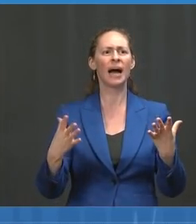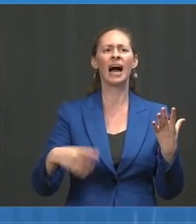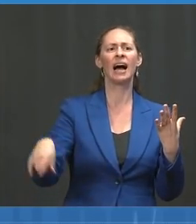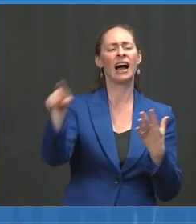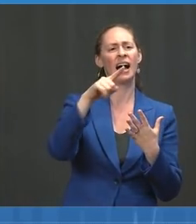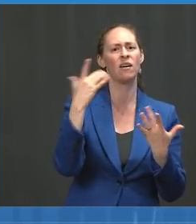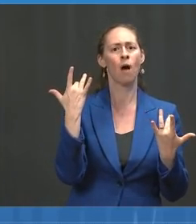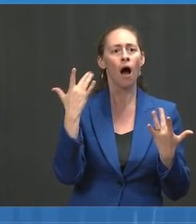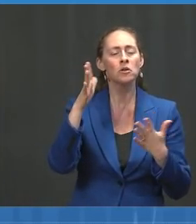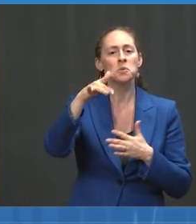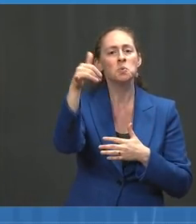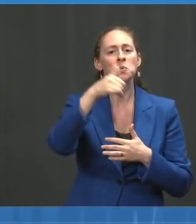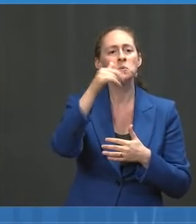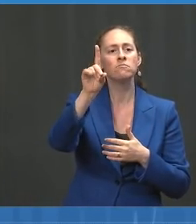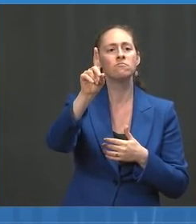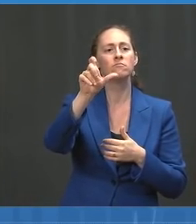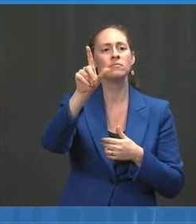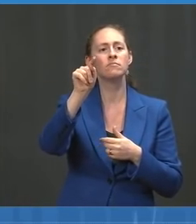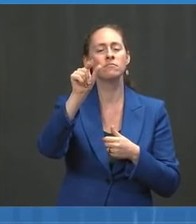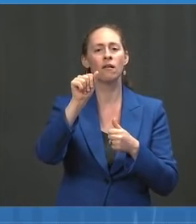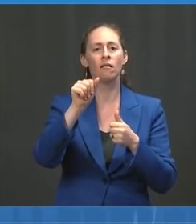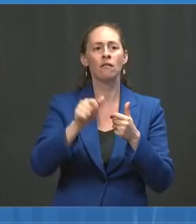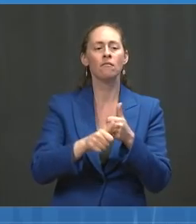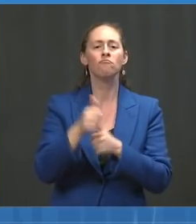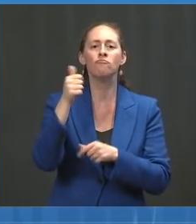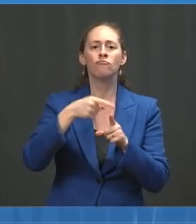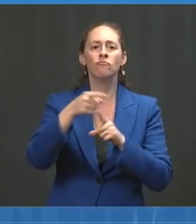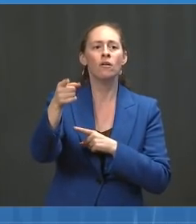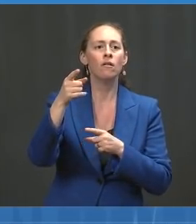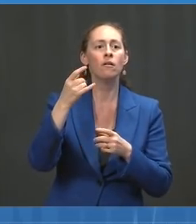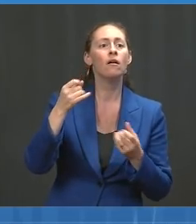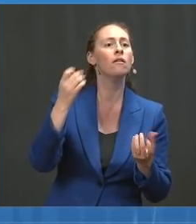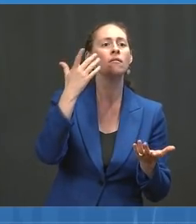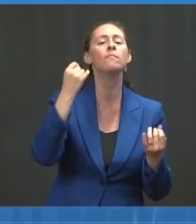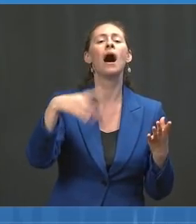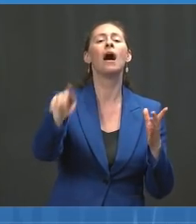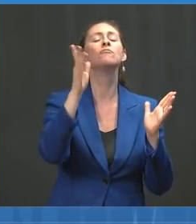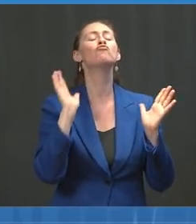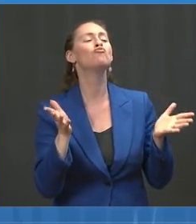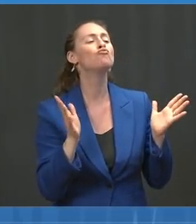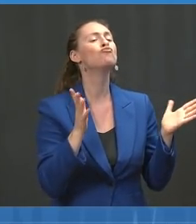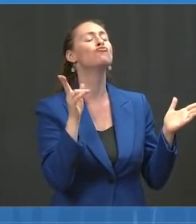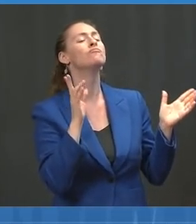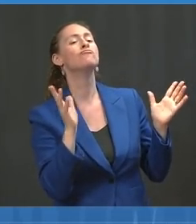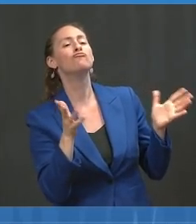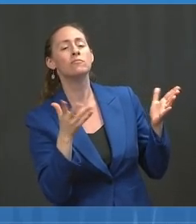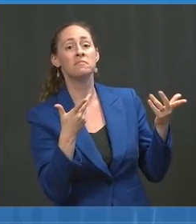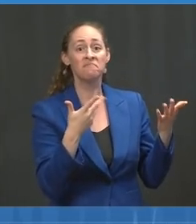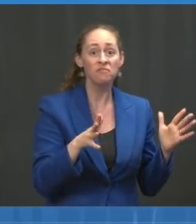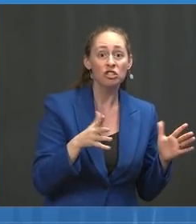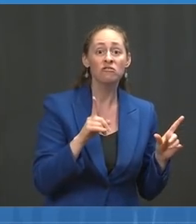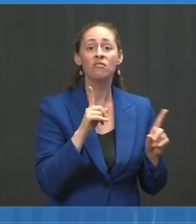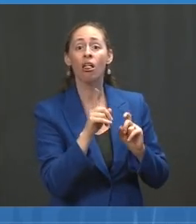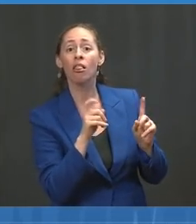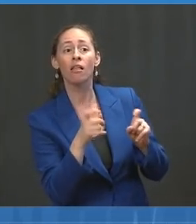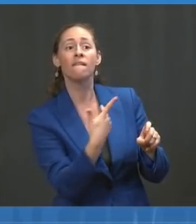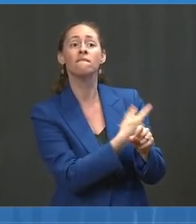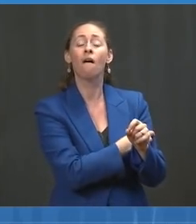everyday Americans are doing their part to talk with each other about getting vaccinated. We're making progress because so many doctors and nurses